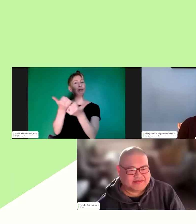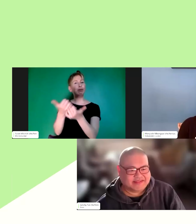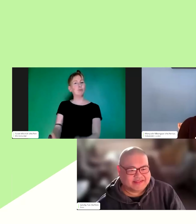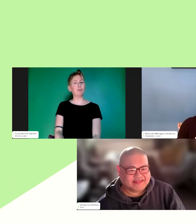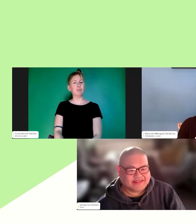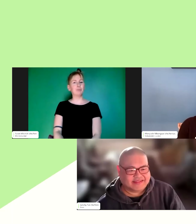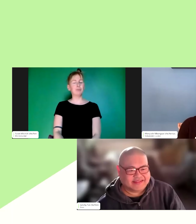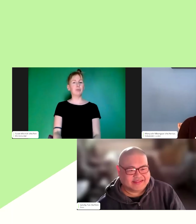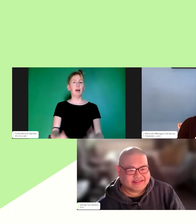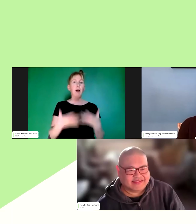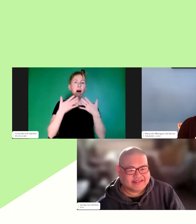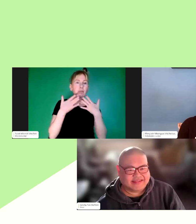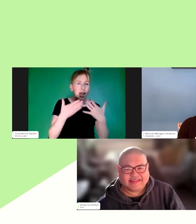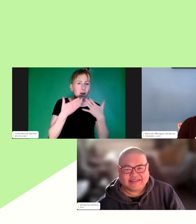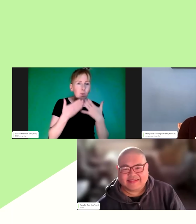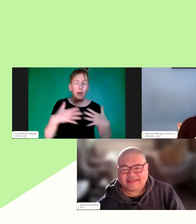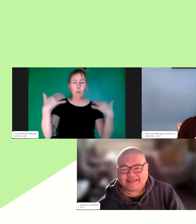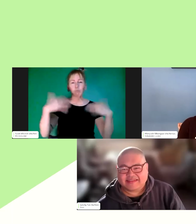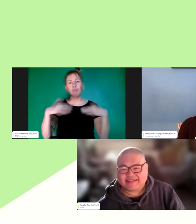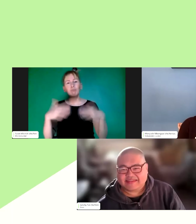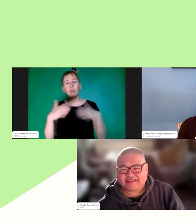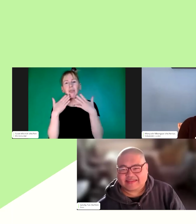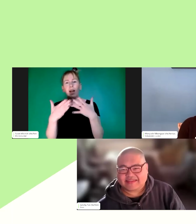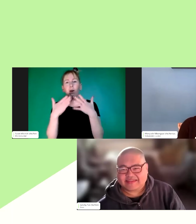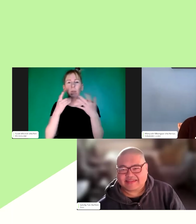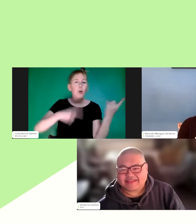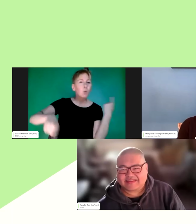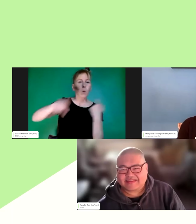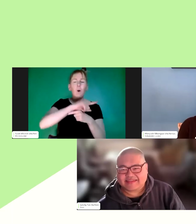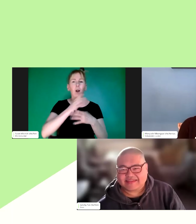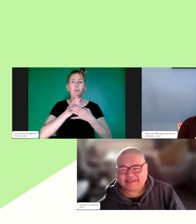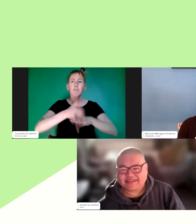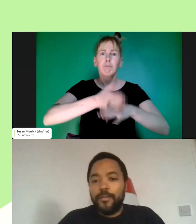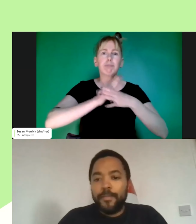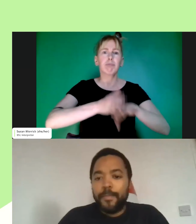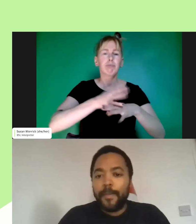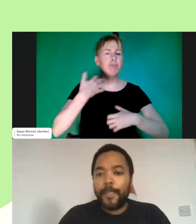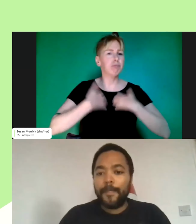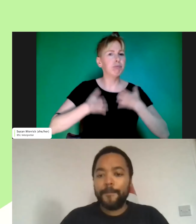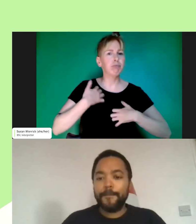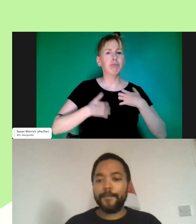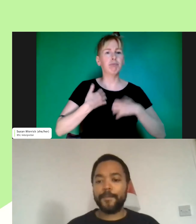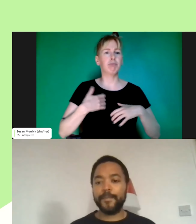Huge thank you to everyone what a dynamic event with loads of questions and insights